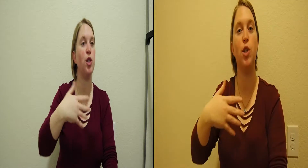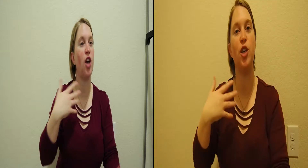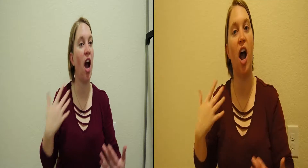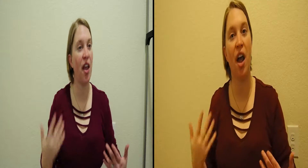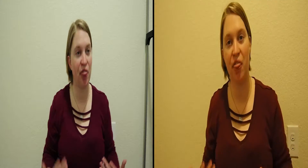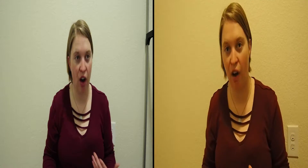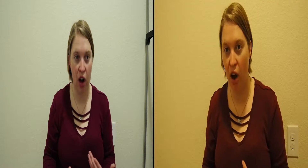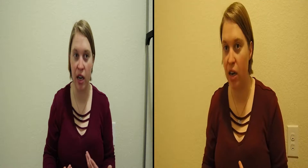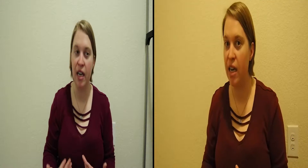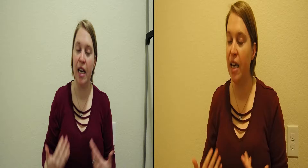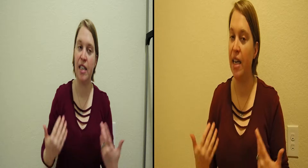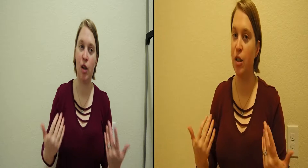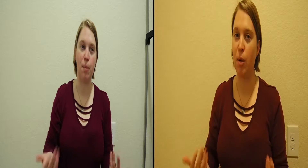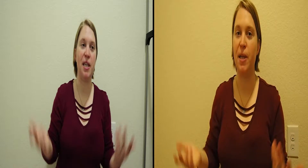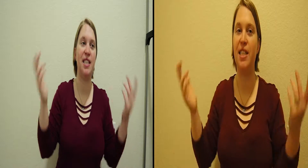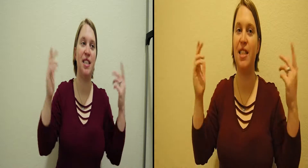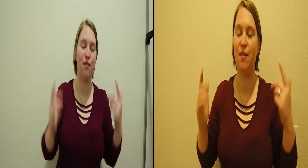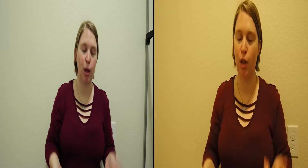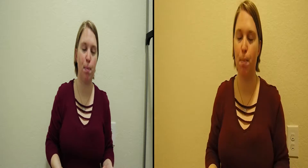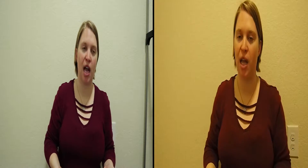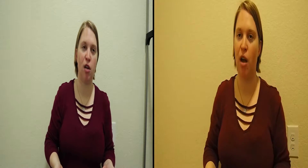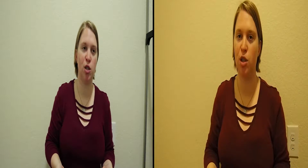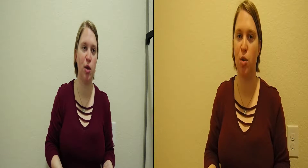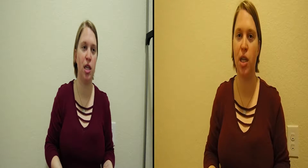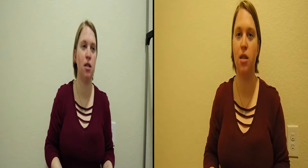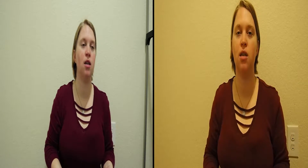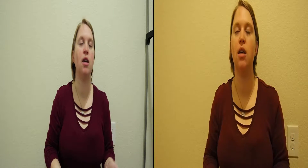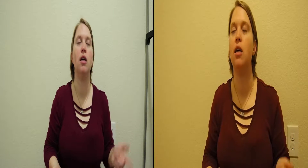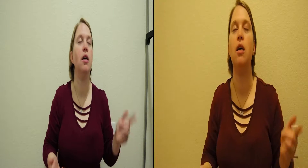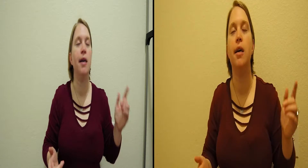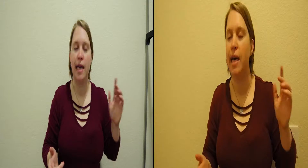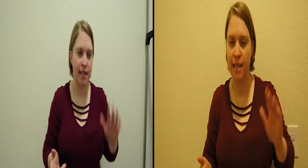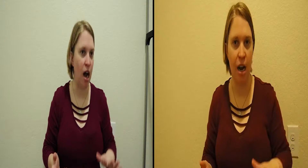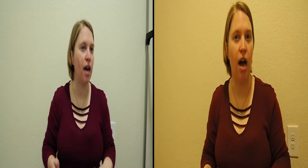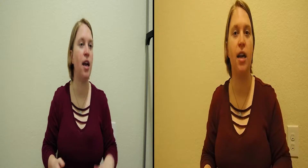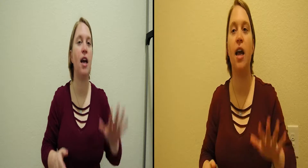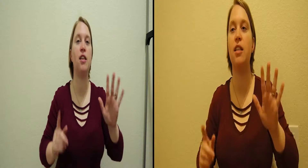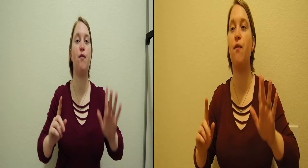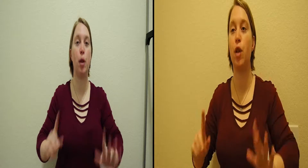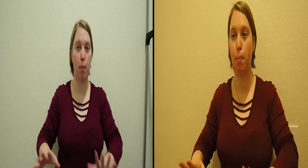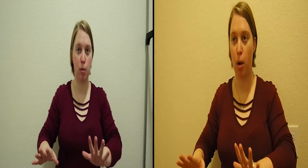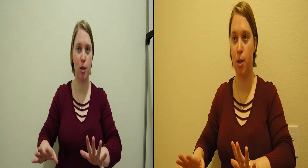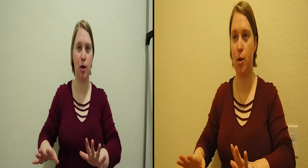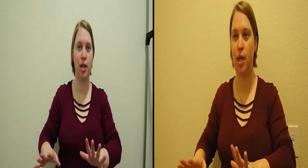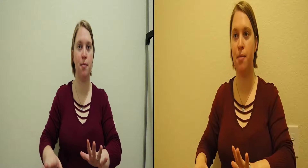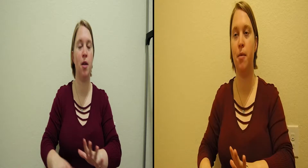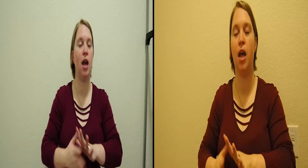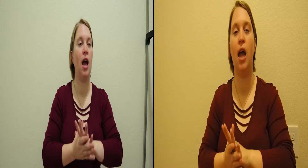I thought it's going to be flip down screen, it's not, it's a flip up screen